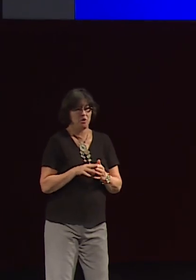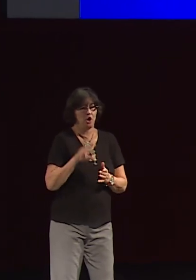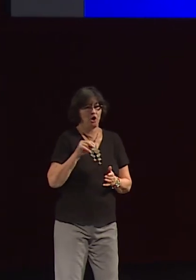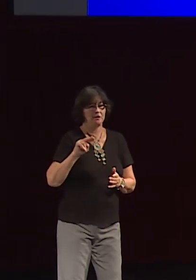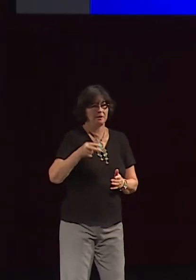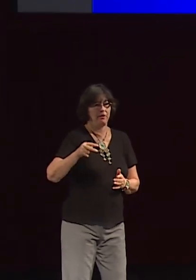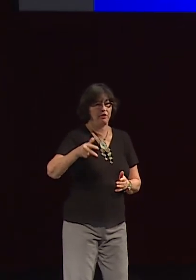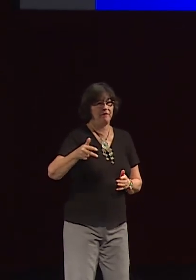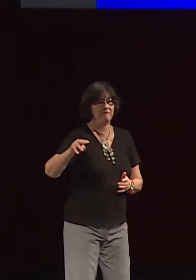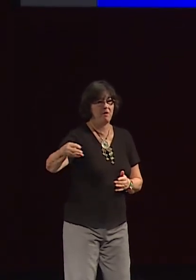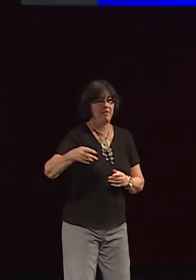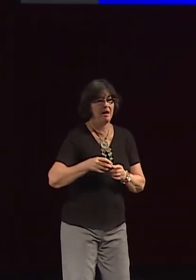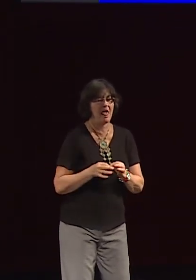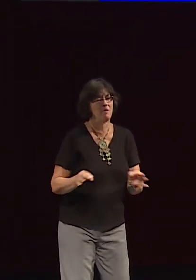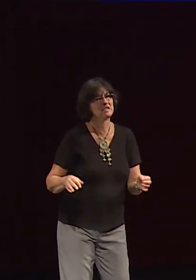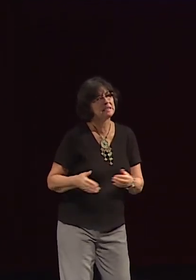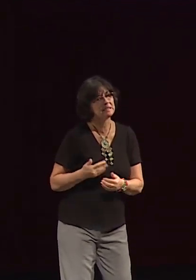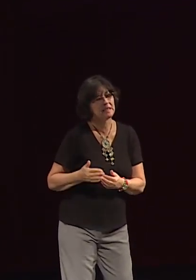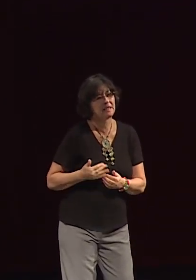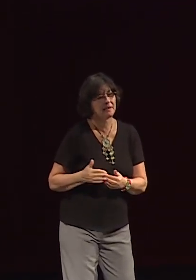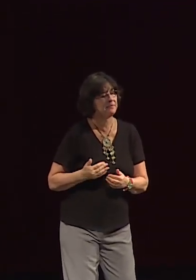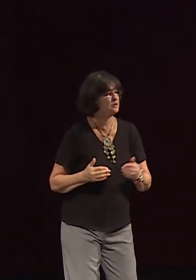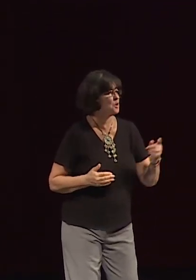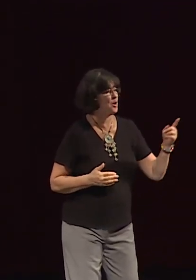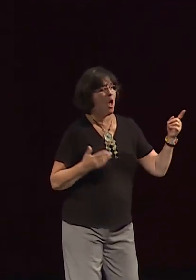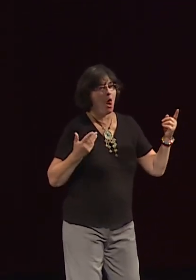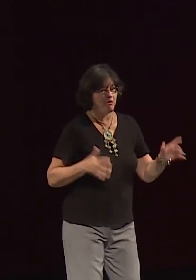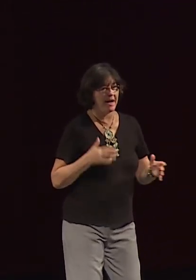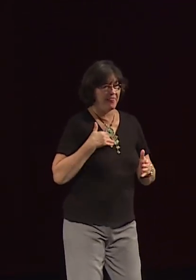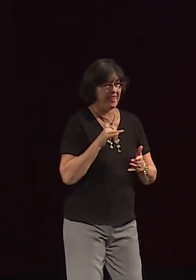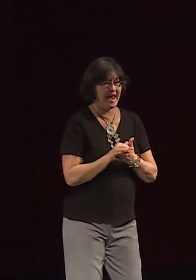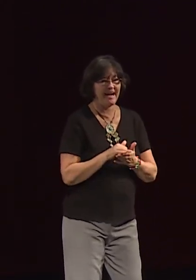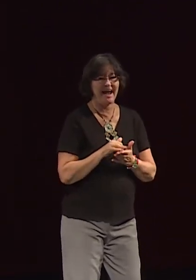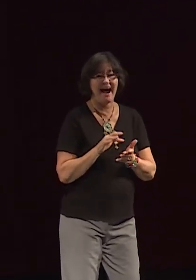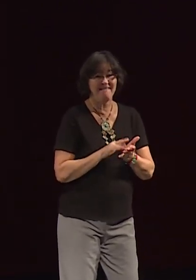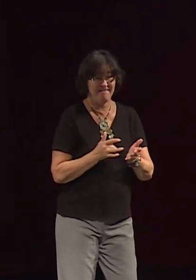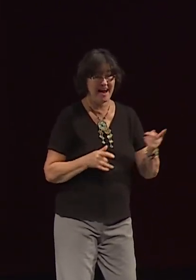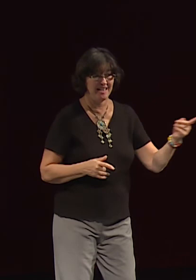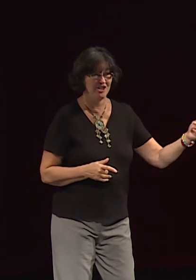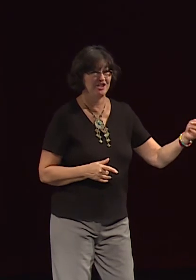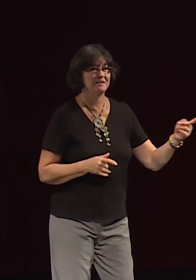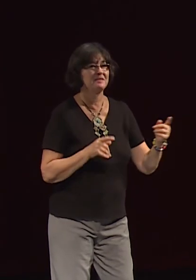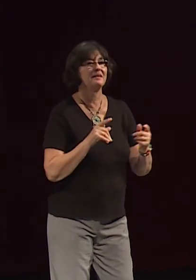that once you have a language base, learning a second, third, or fourth is much easier.